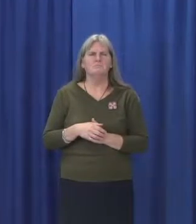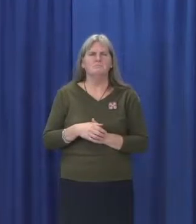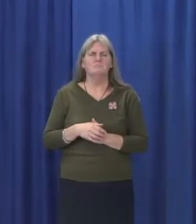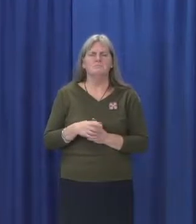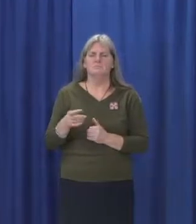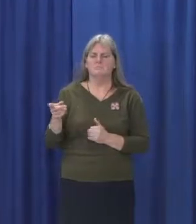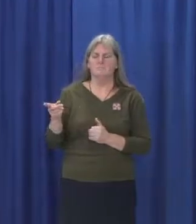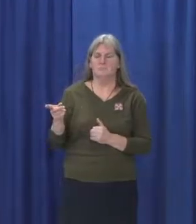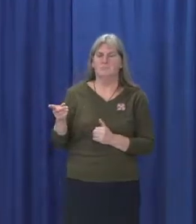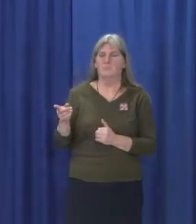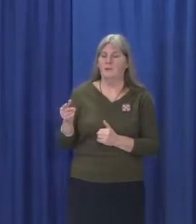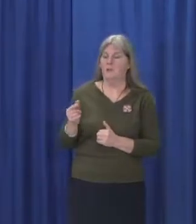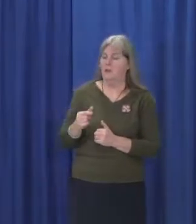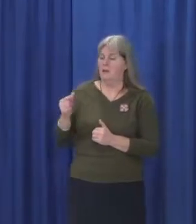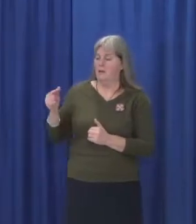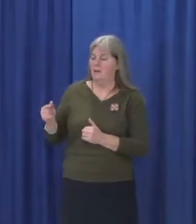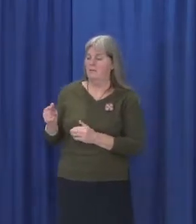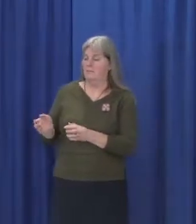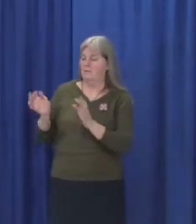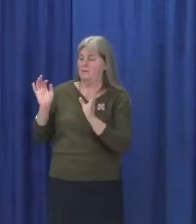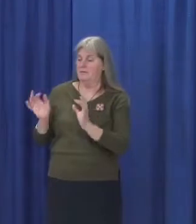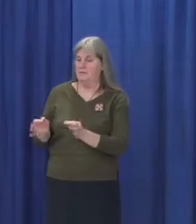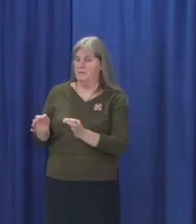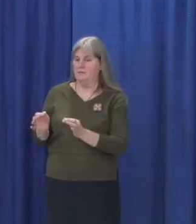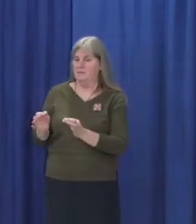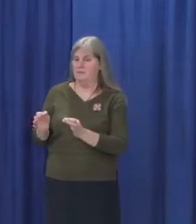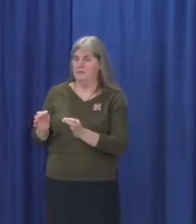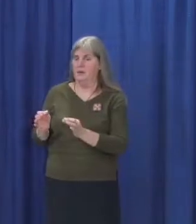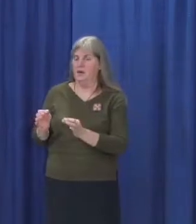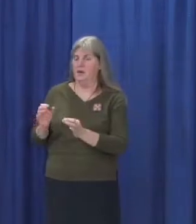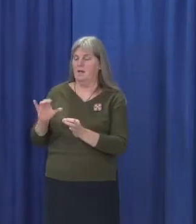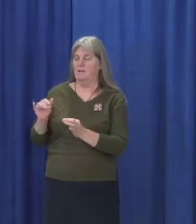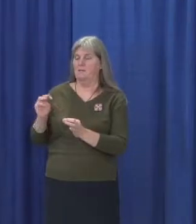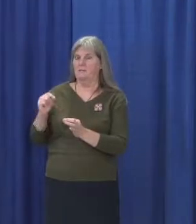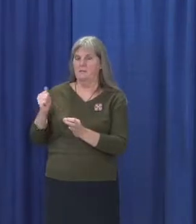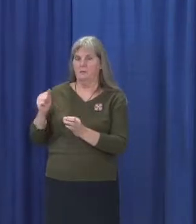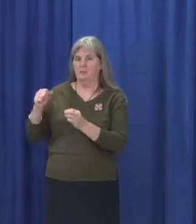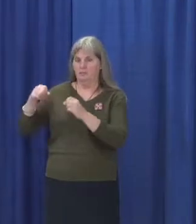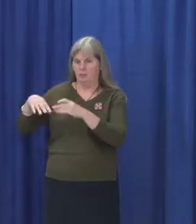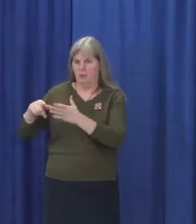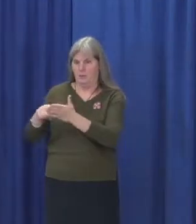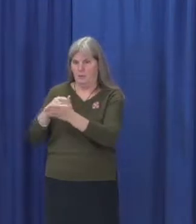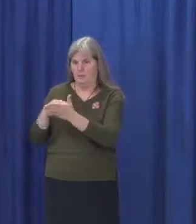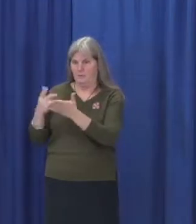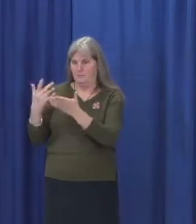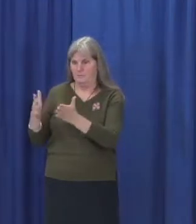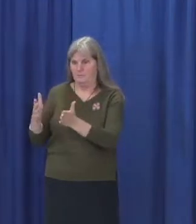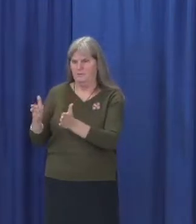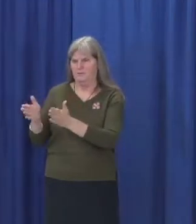government lifted Cima and eased restrictions in the summer I